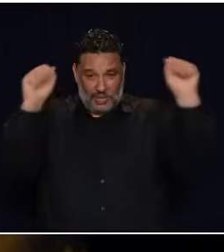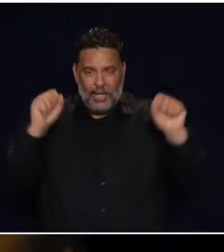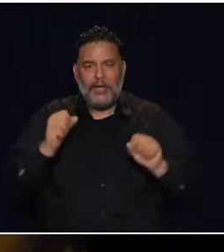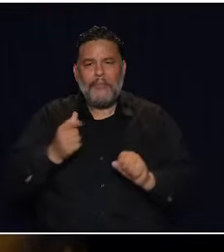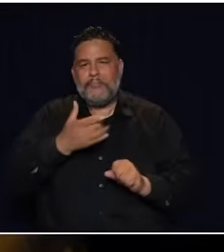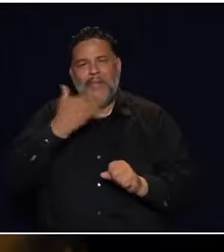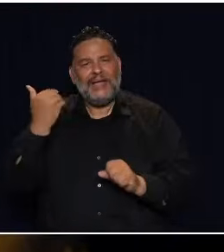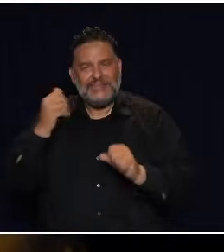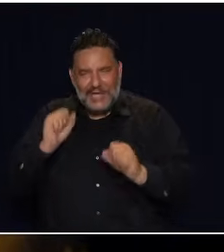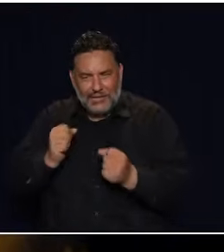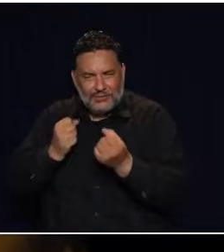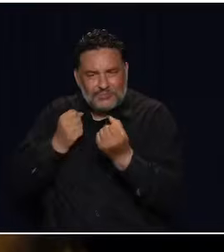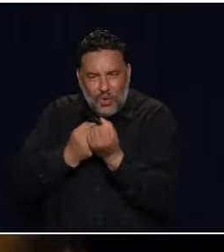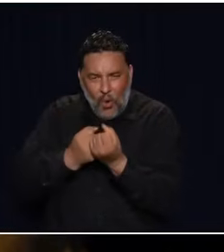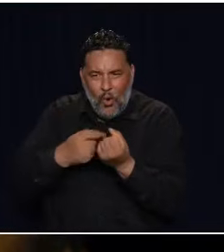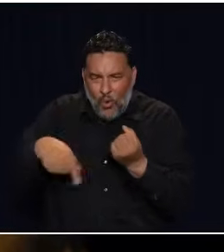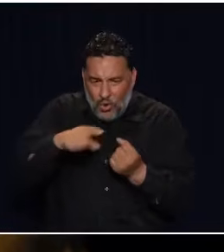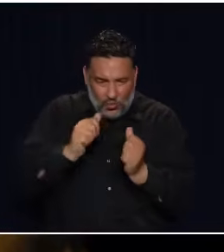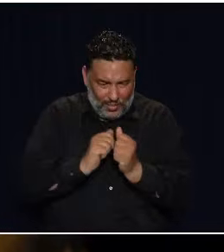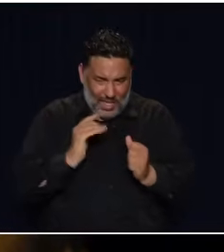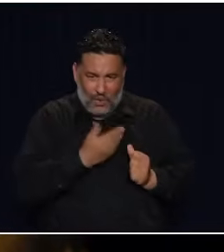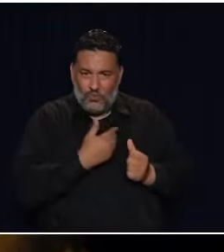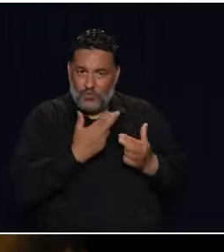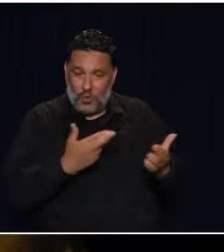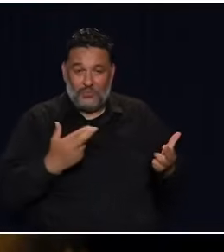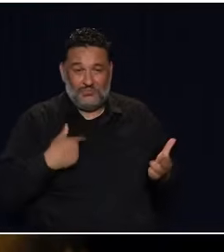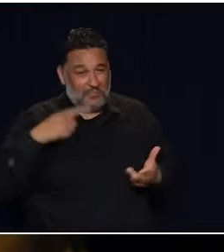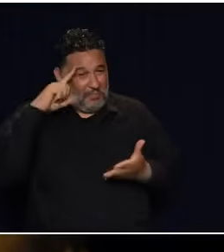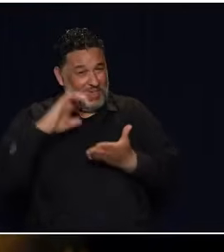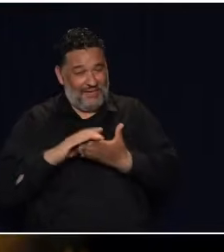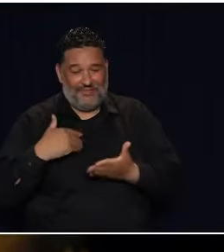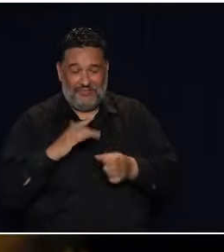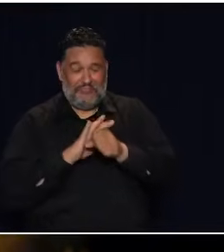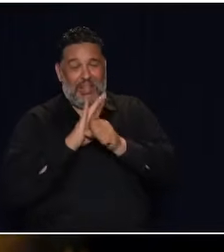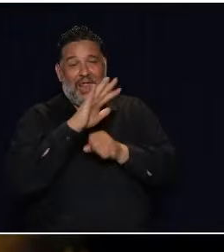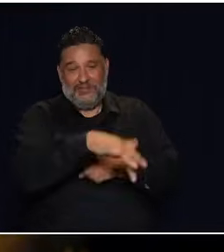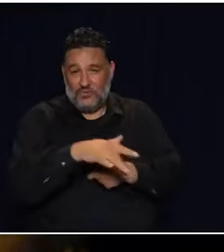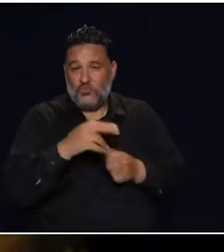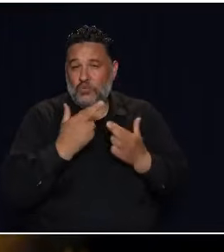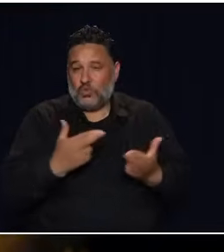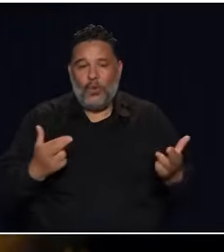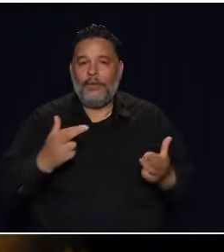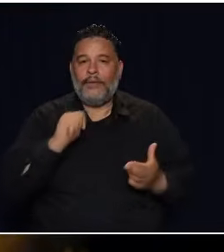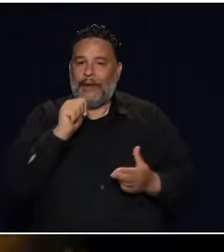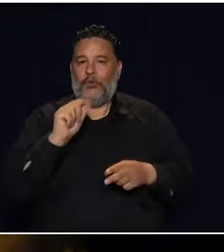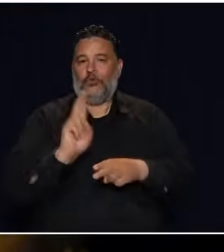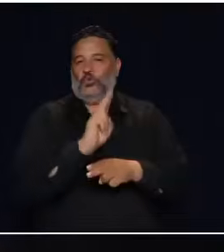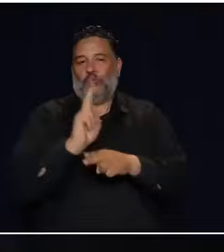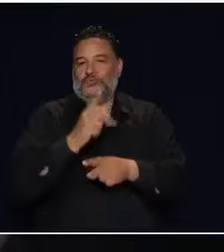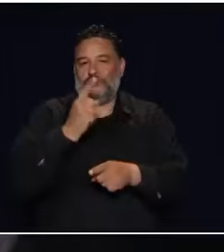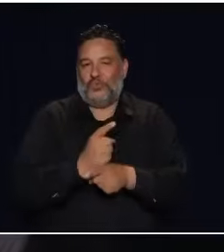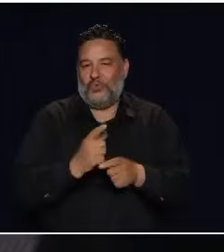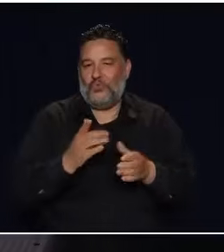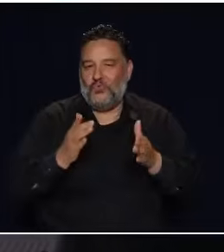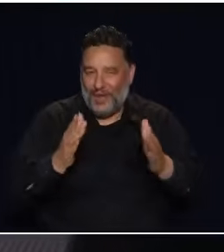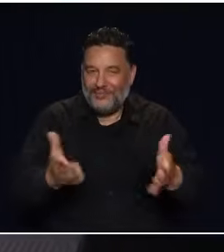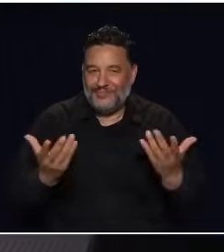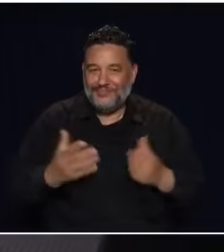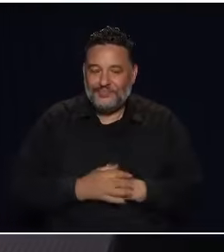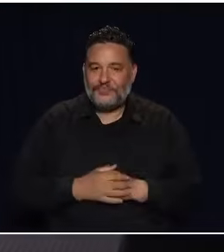OF EDUCATION OFFICE OF SUPERINTENDENT BEST SUPPORT THOSE NEEDS WITH THE RESOURCES WE HAVE? AND I BELIEVE THERE ARE PLENTY OF RESOURCES.